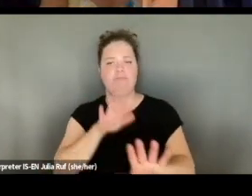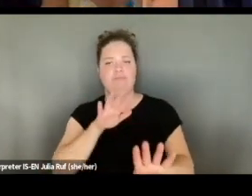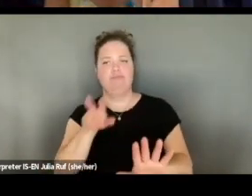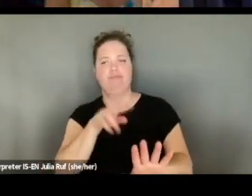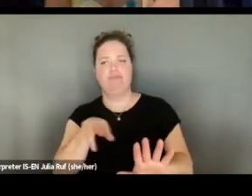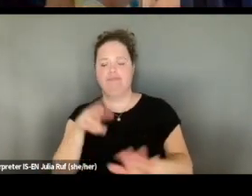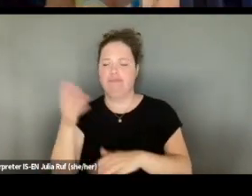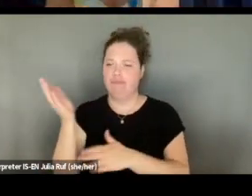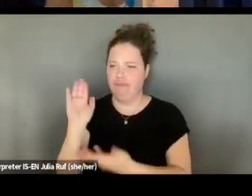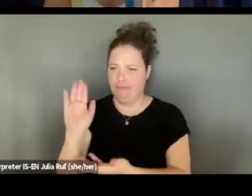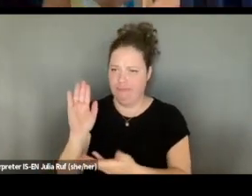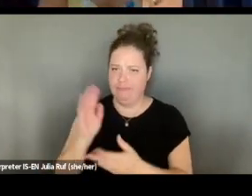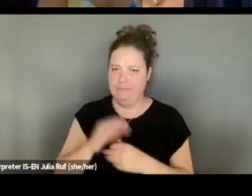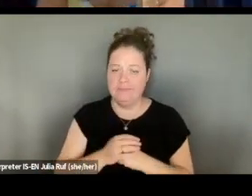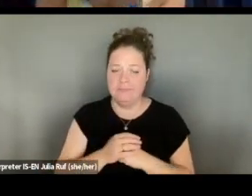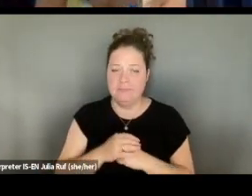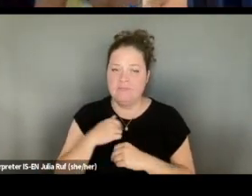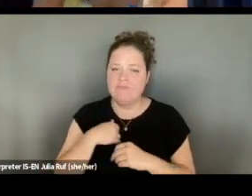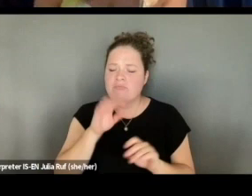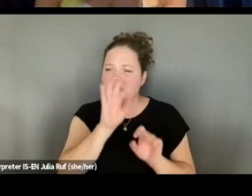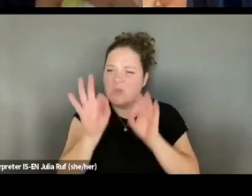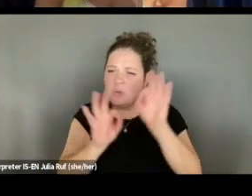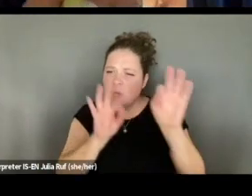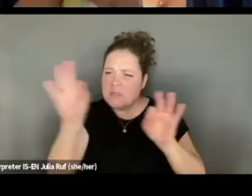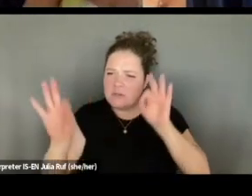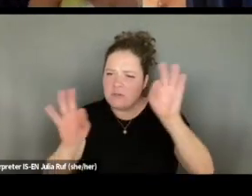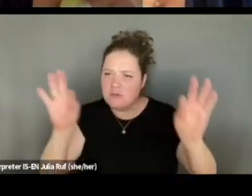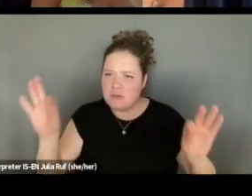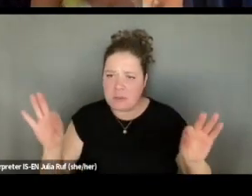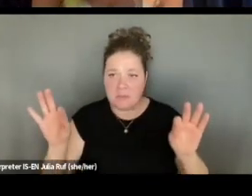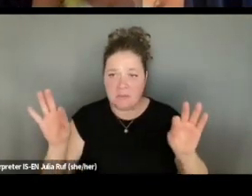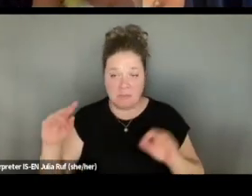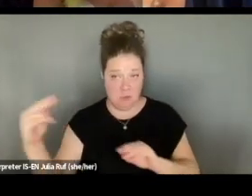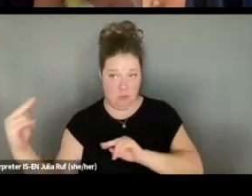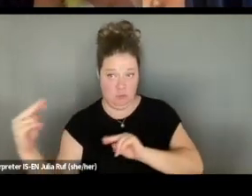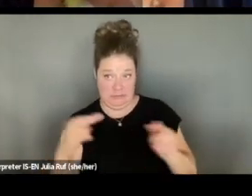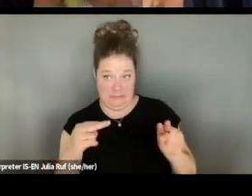and ask you questions as to validate whether the curriculum